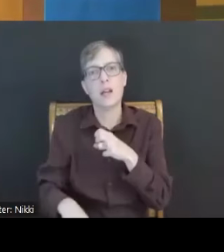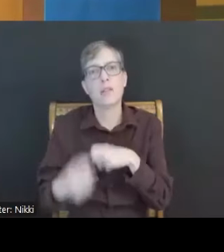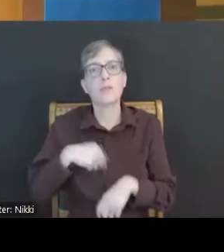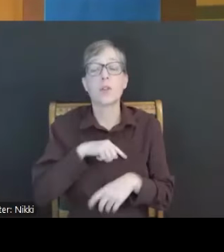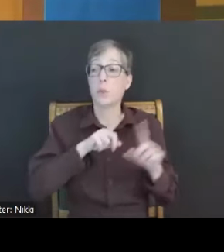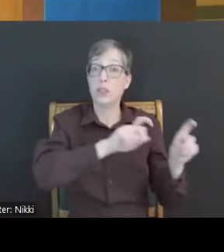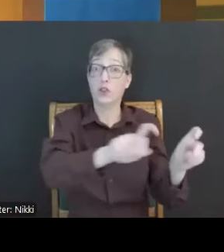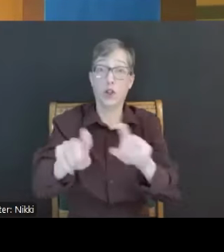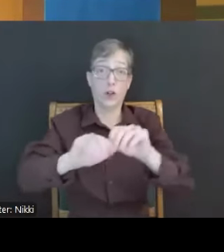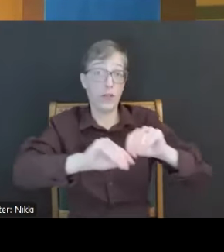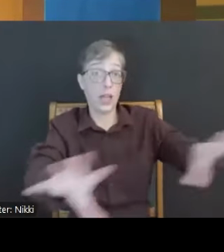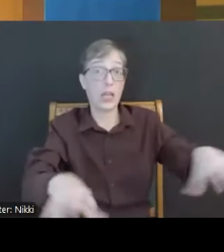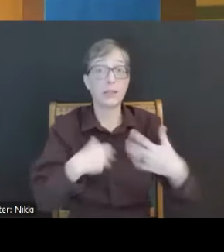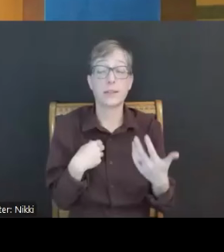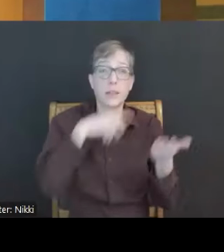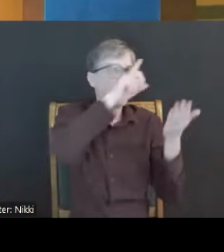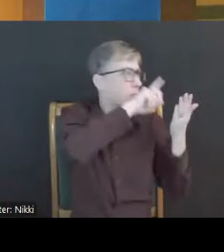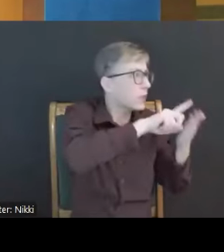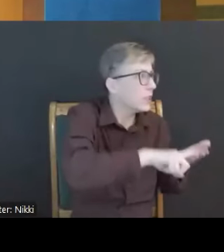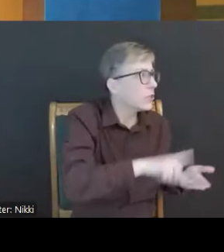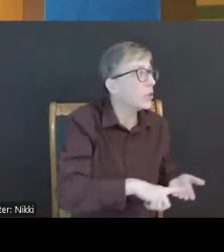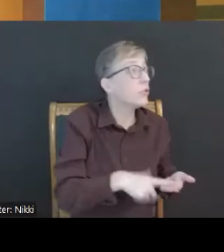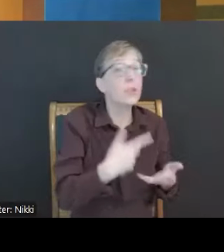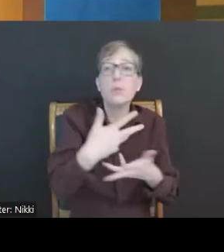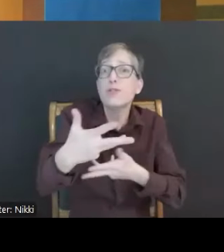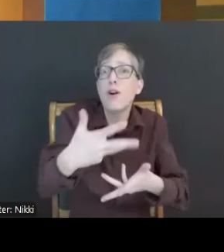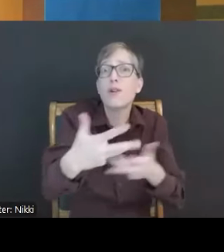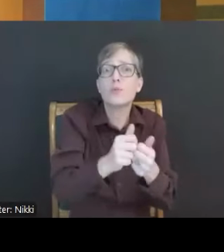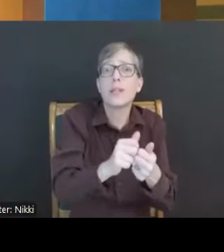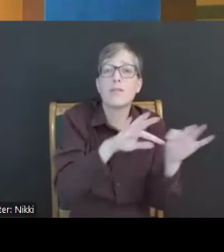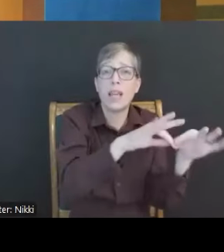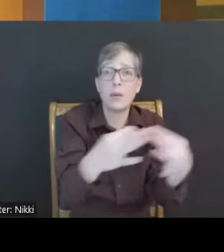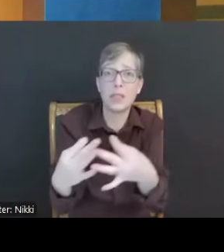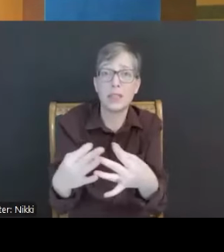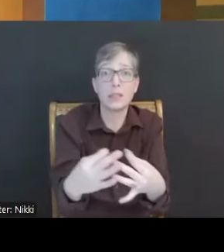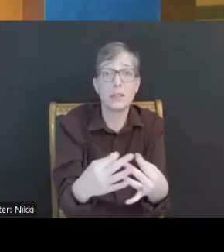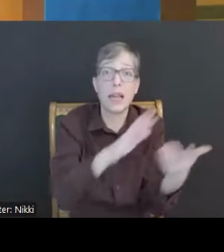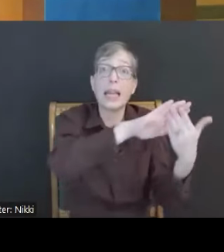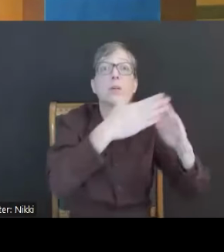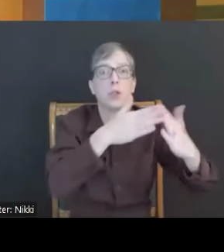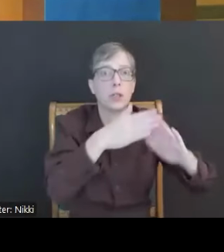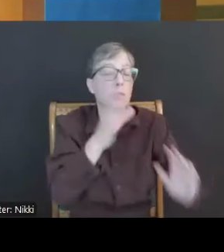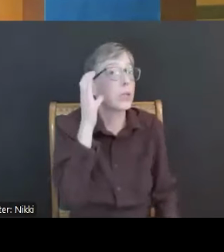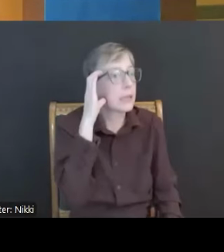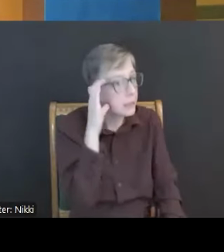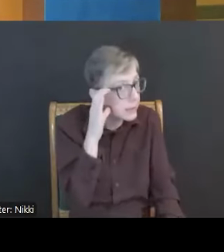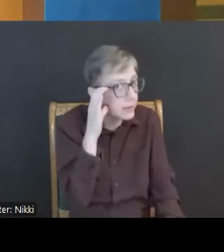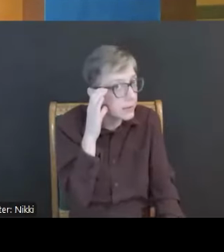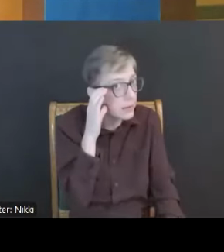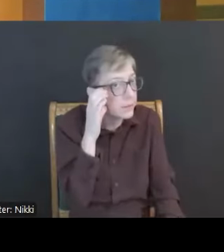with our families and saying you know listening to our community and saying that okay things has been going this way for so long but we're now looking for change we're looking to um have